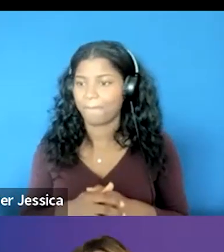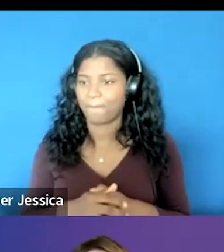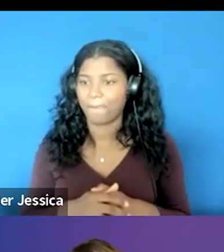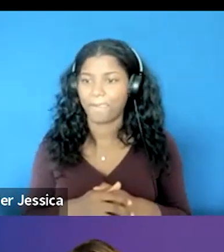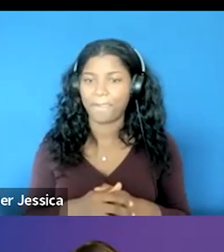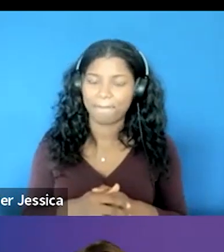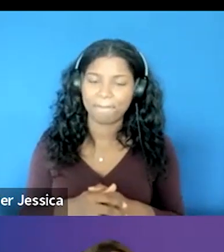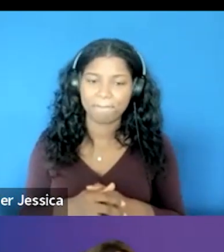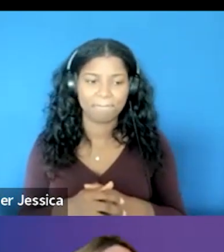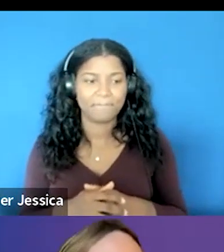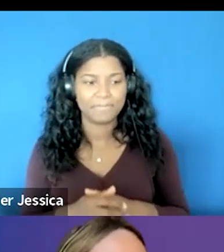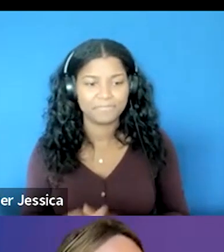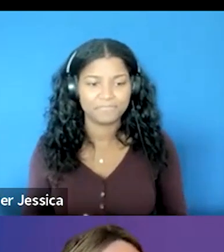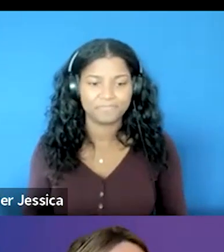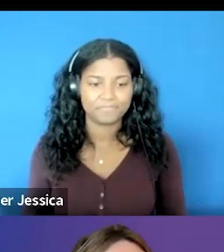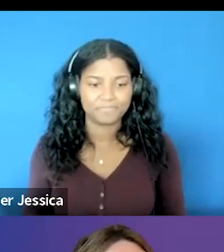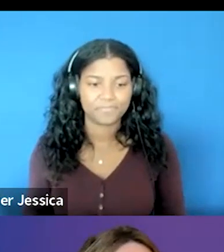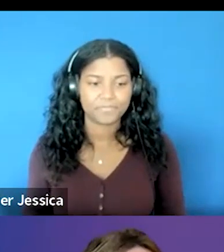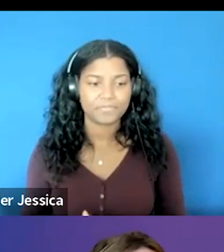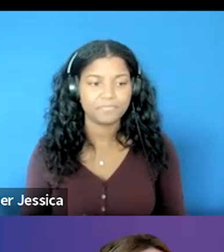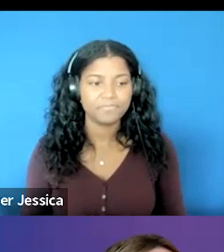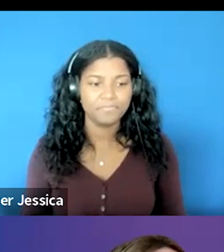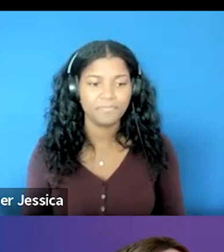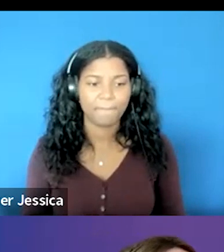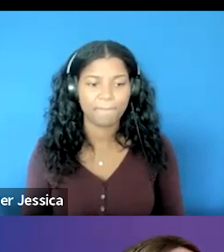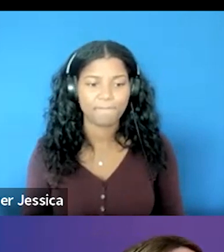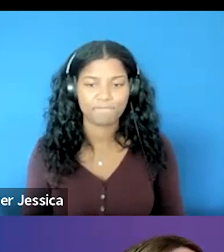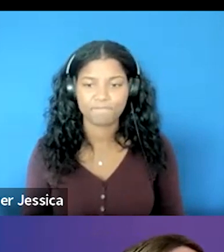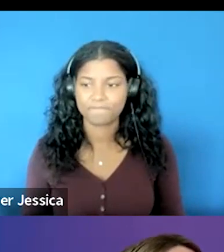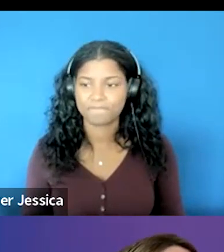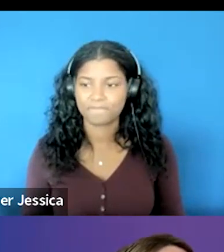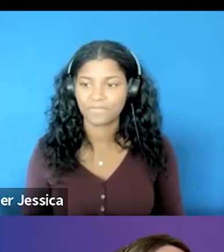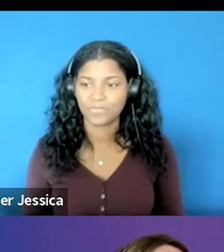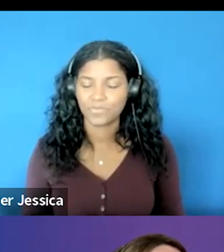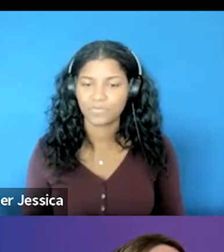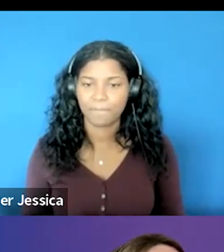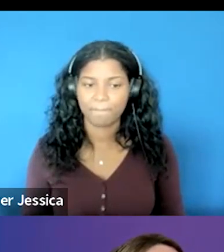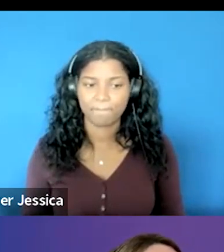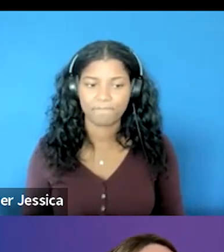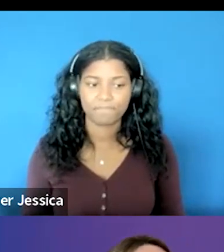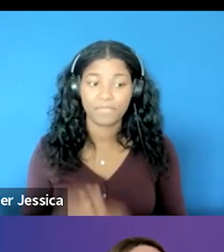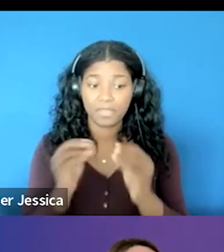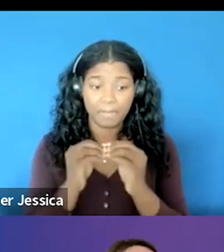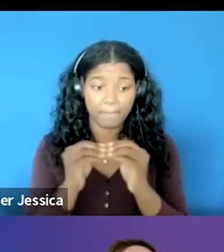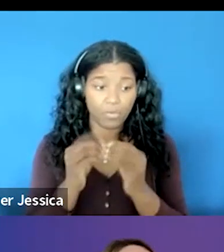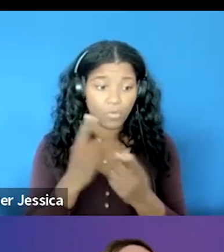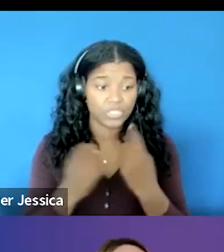Samantha Hunter: We still have time for more questions, so please continue